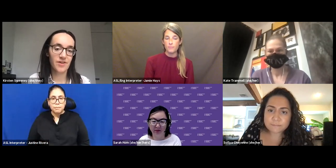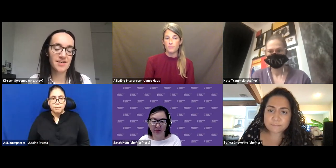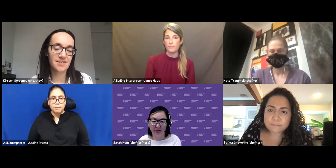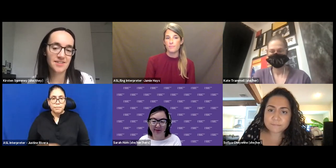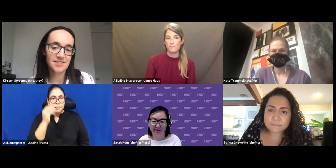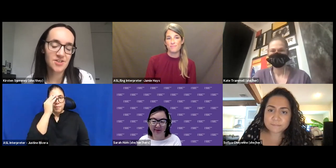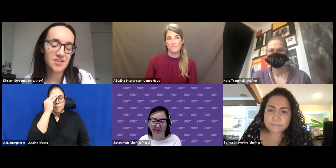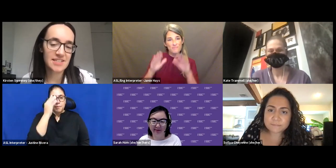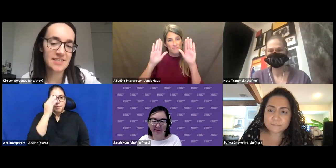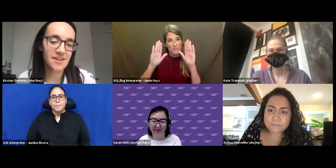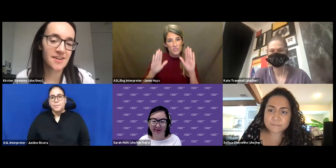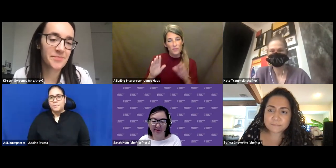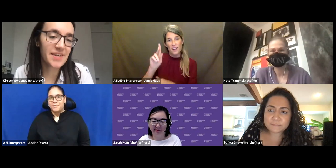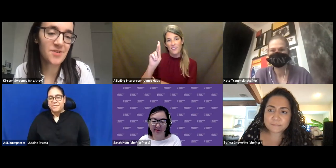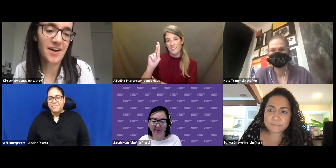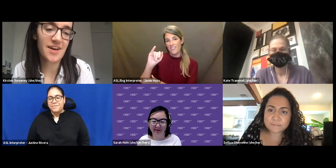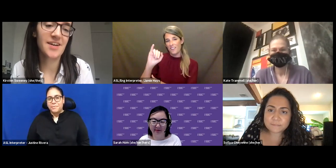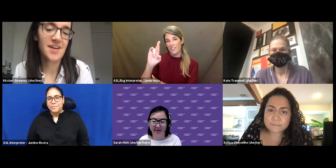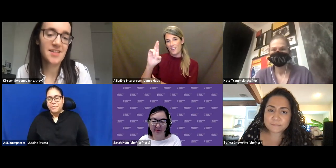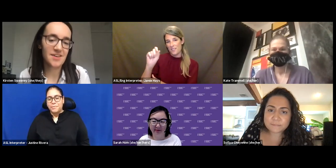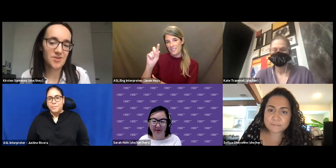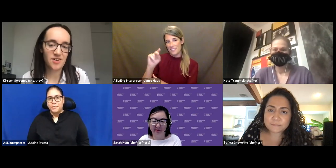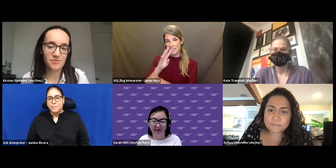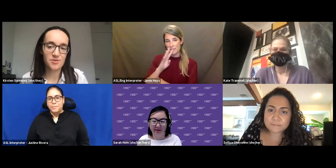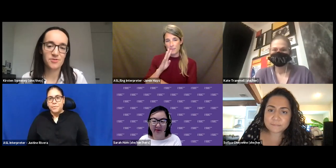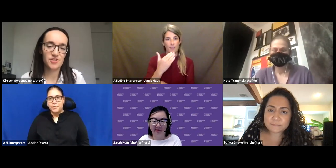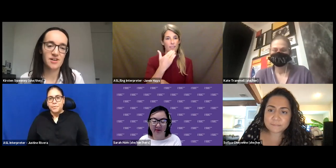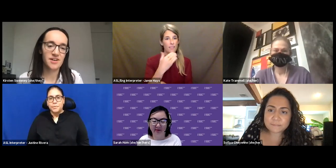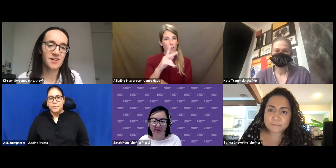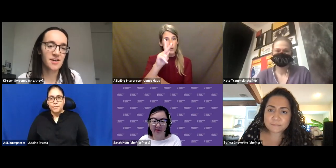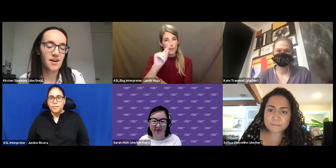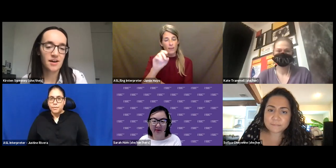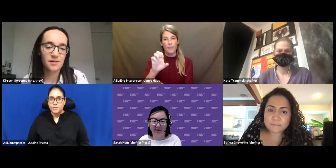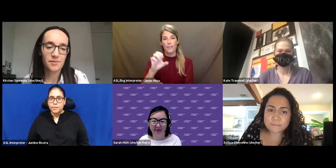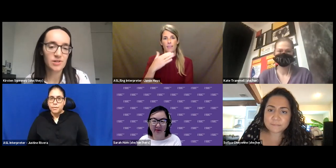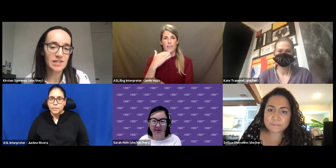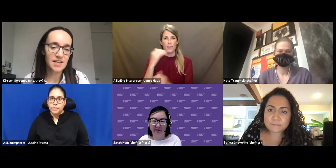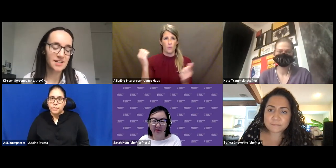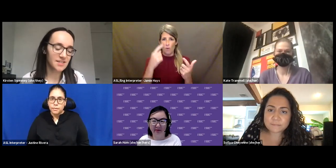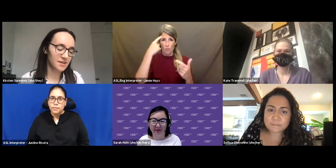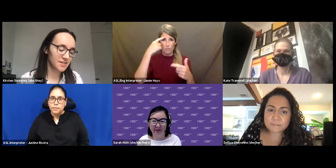Kirsten Sweeney: Great, this is Kirsten, thank you, Kate. And thank you, all of you for sharing. I'm really excited to